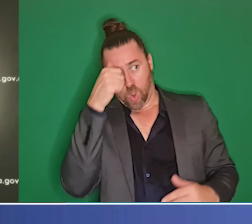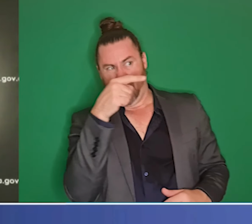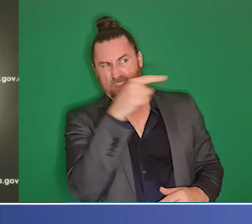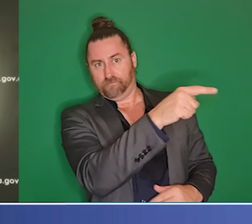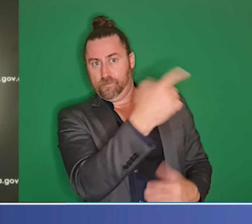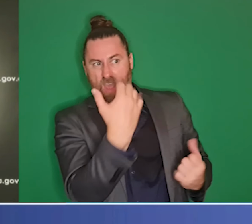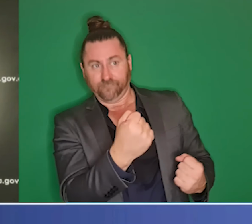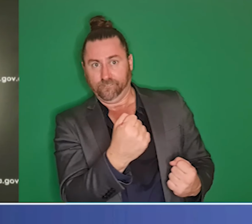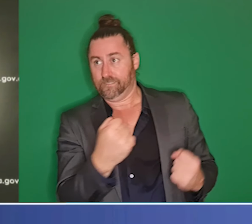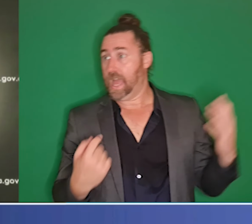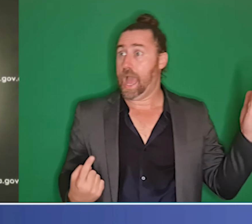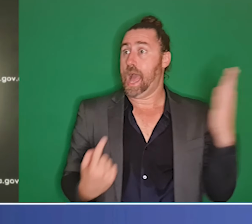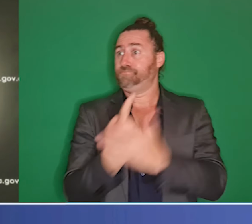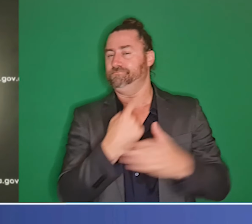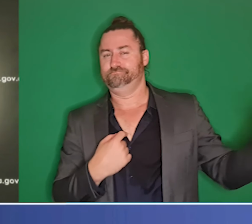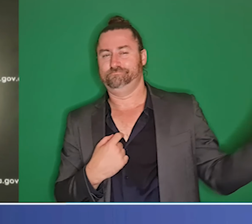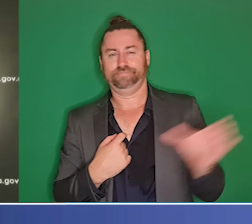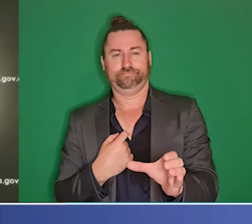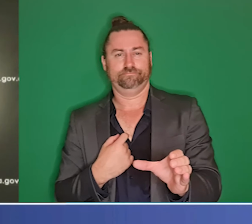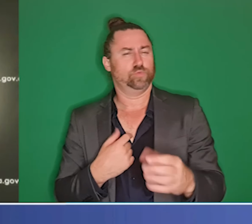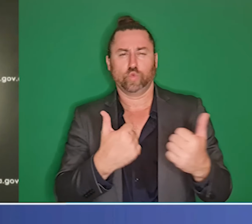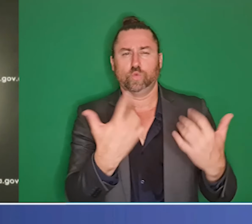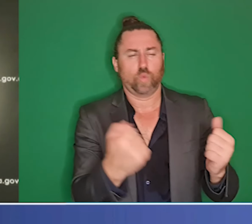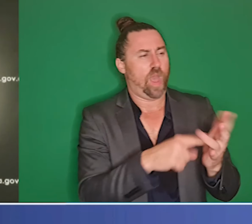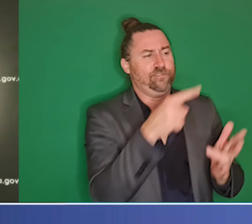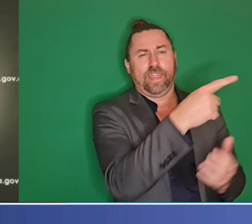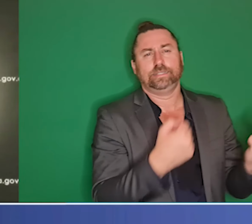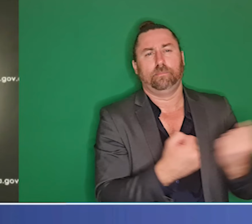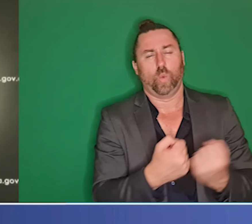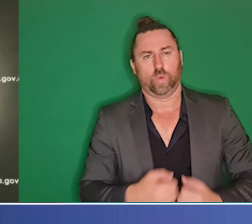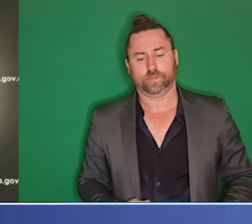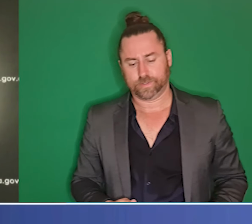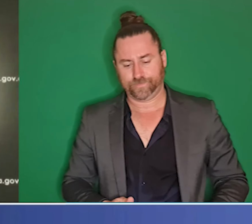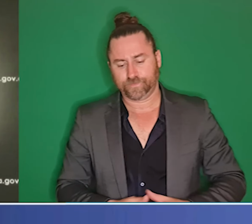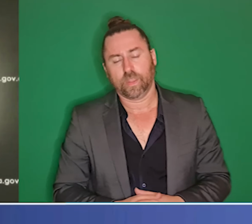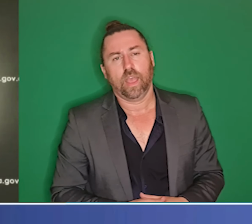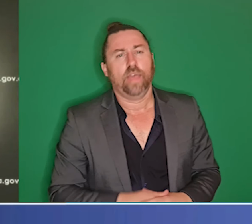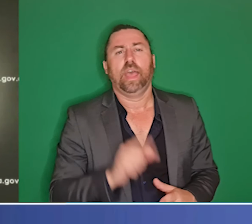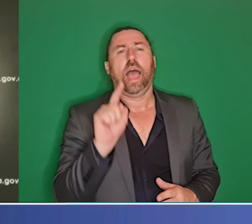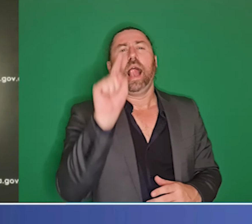which can provide additional staff on a rapid basis. And then last of all, up the back, I think.